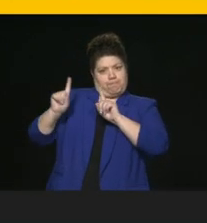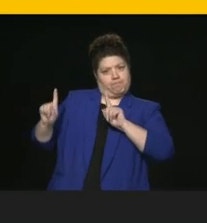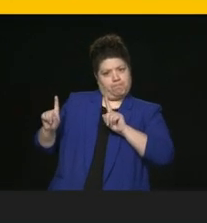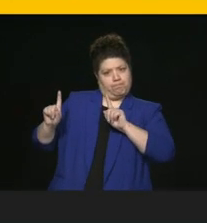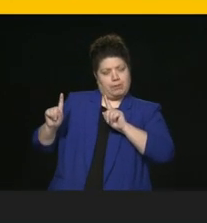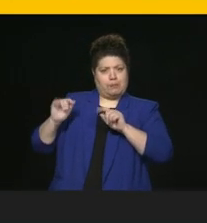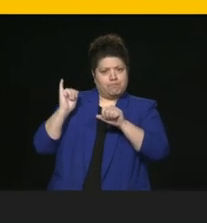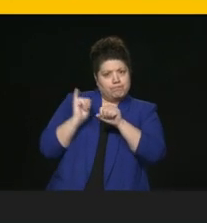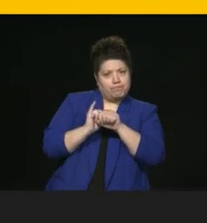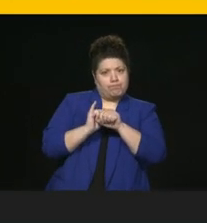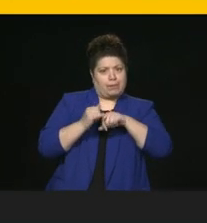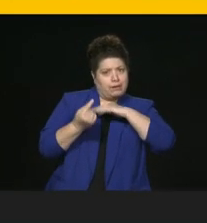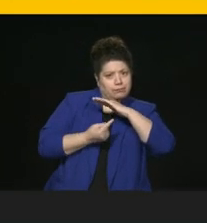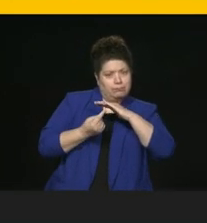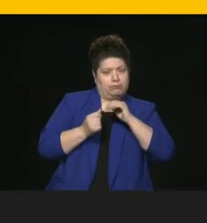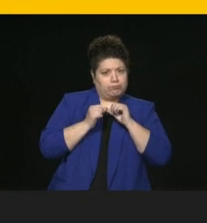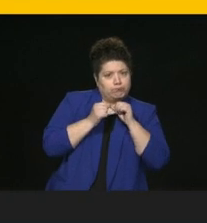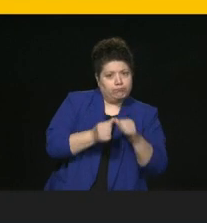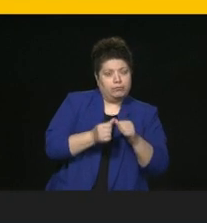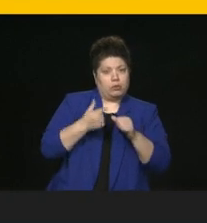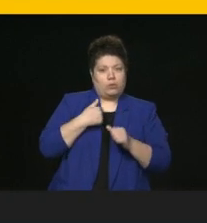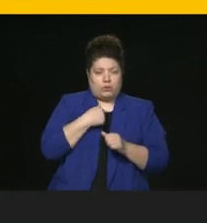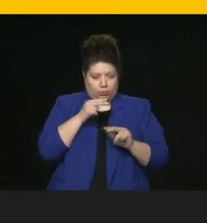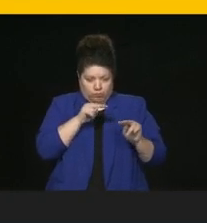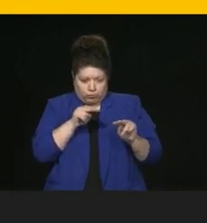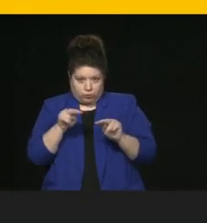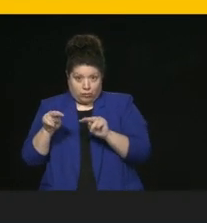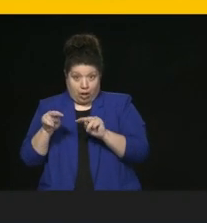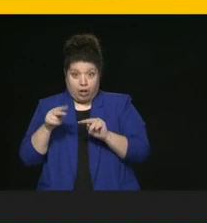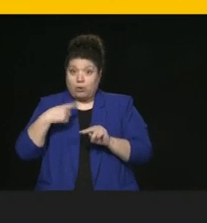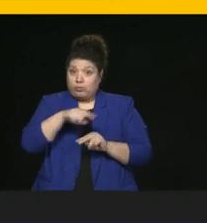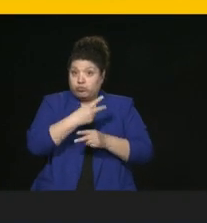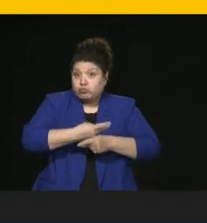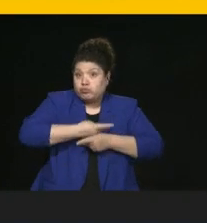PRACTISE PHYSICAL DISTANCING, WE ARE CLOSELY MONITORING FOR SIGNS